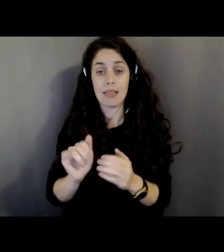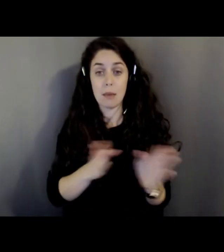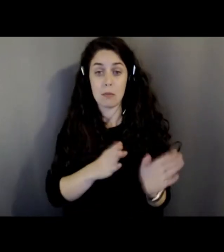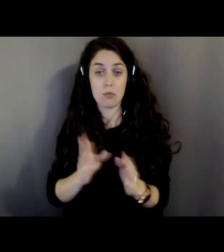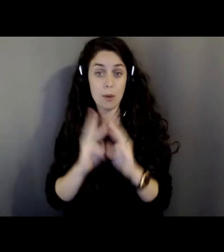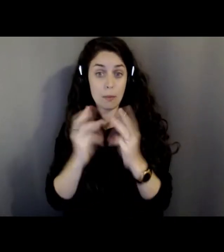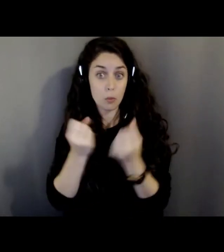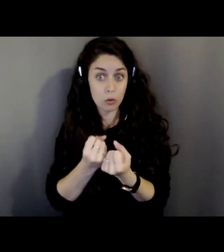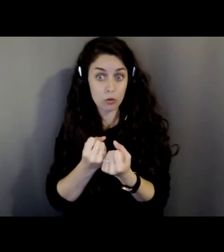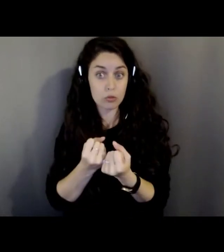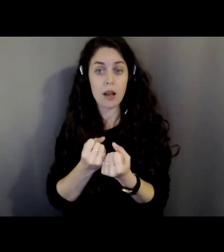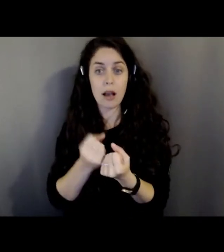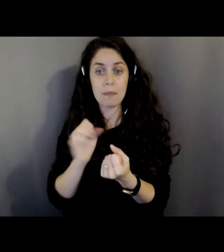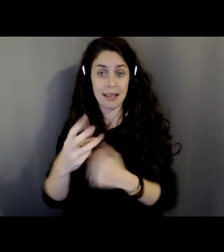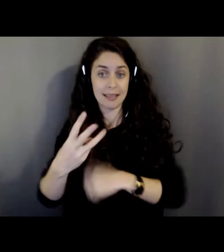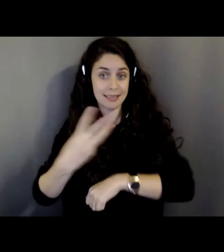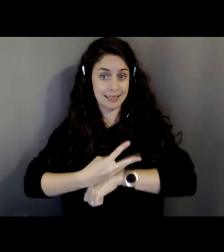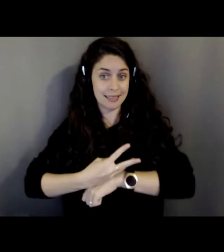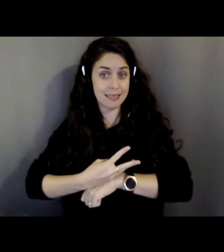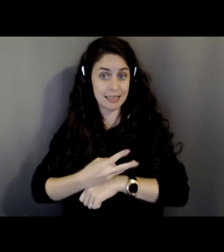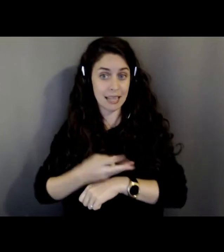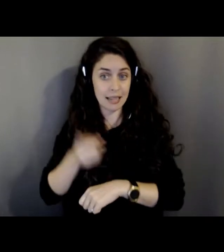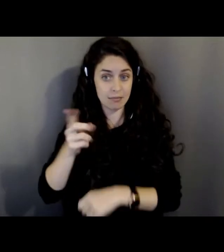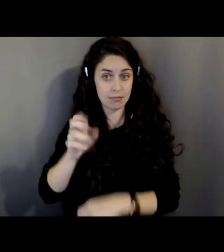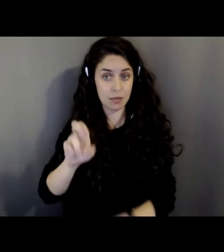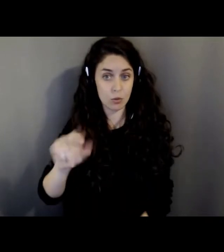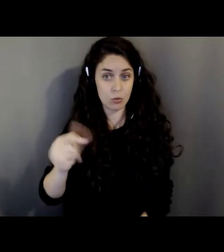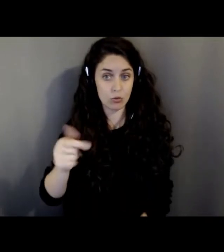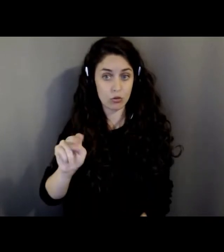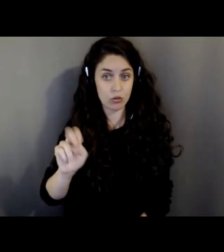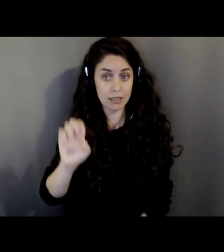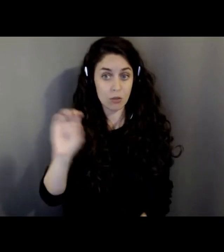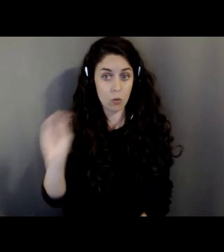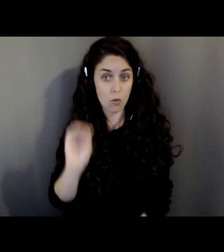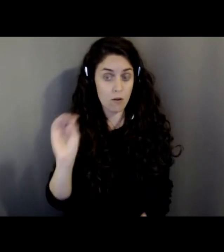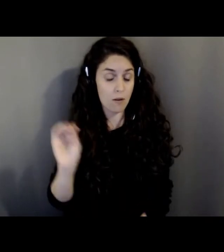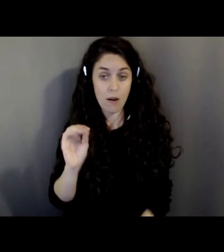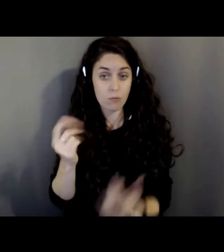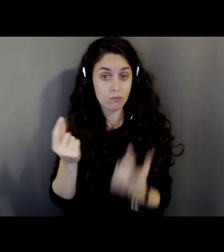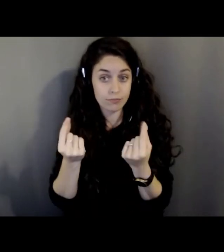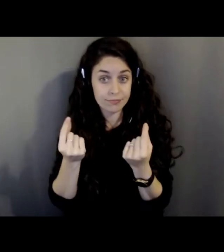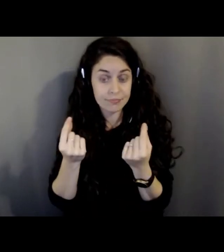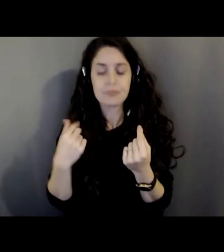During the six days that they're with us and in Eugene, we encourage students to start thinking